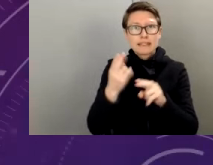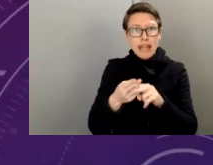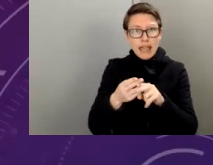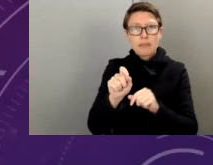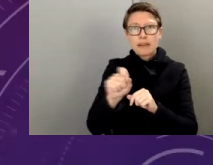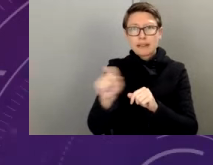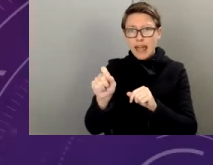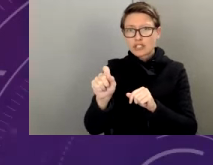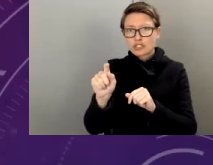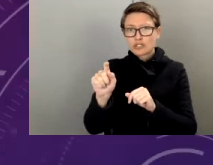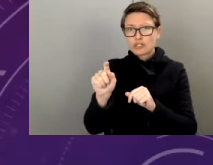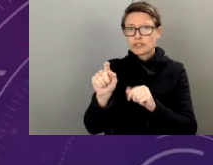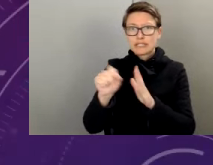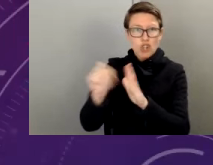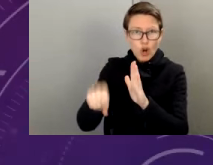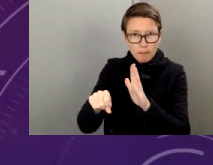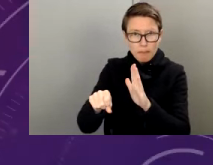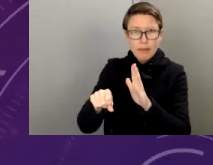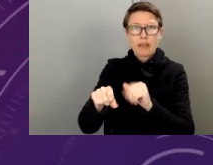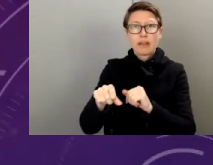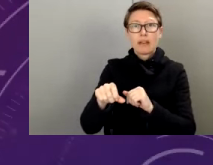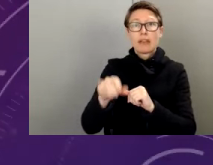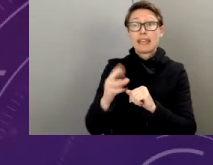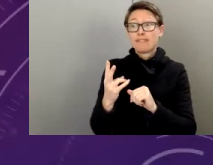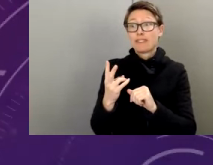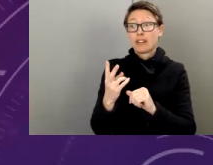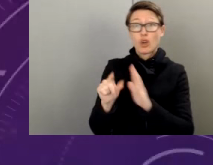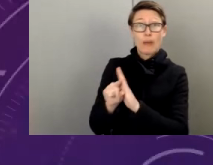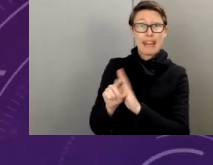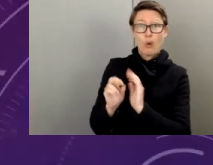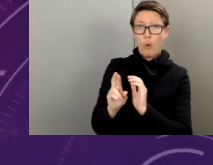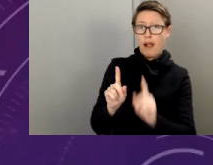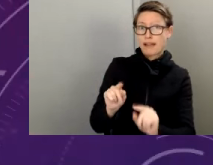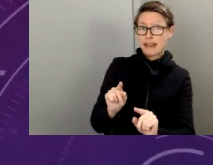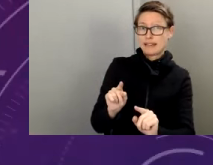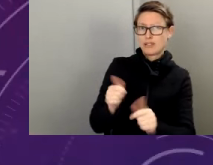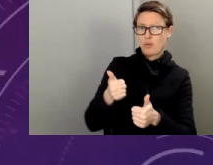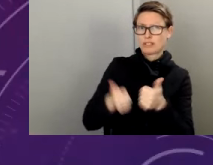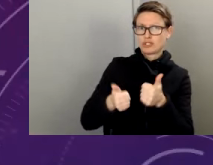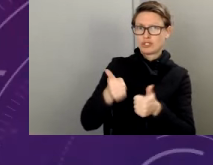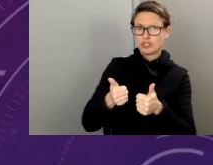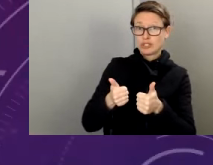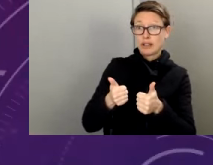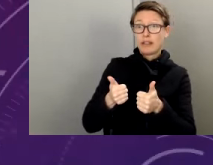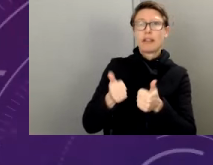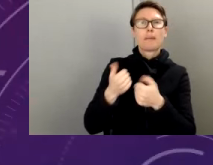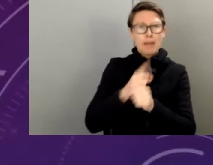And if it's two files, grade or attendance, that way we can make sure we have it. So we're not sending you multiple